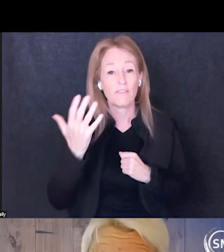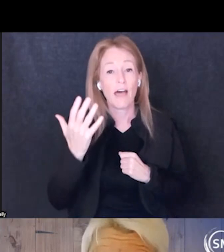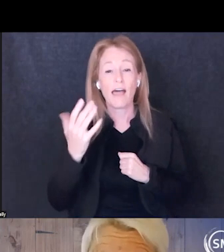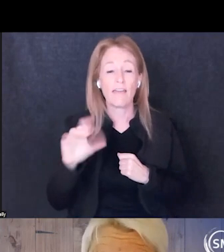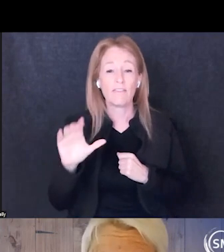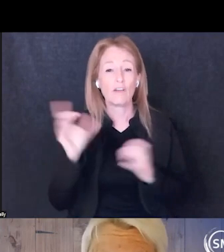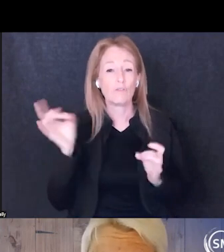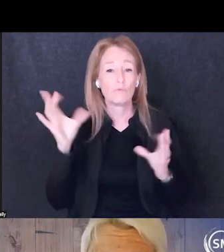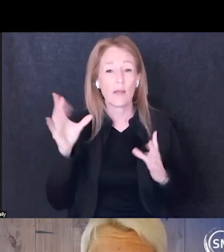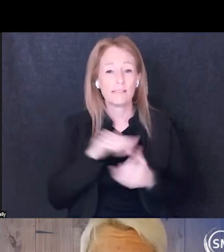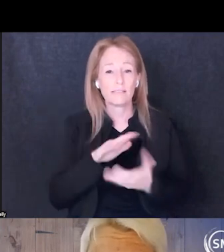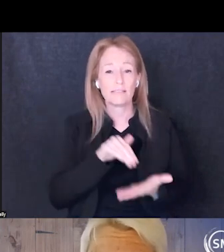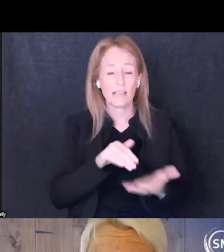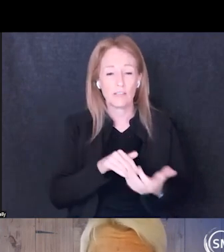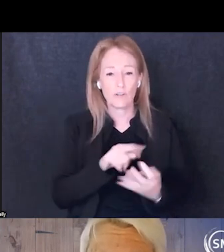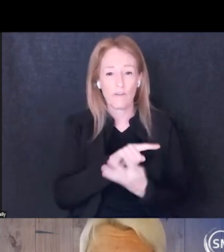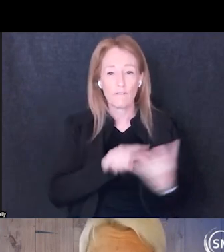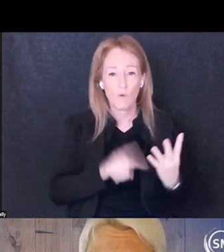FOUR FOR ADULTS AND ONE FOR YOUTH.